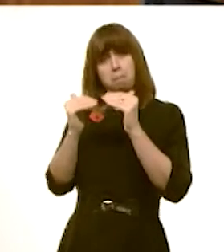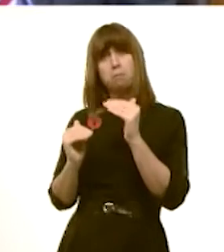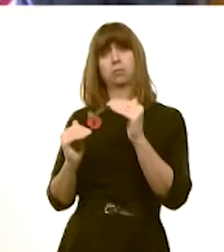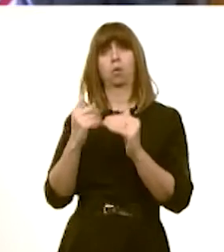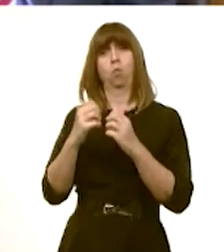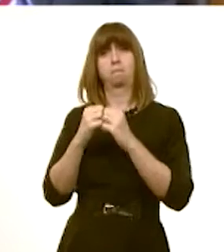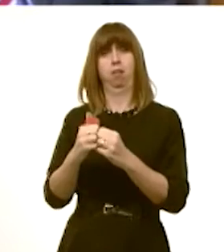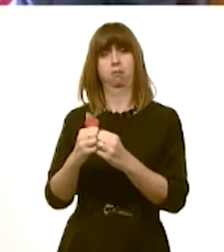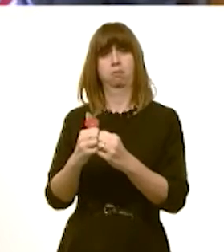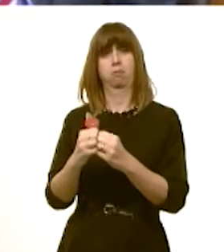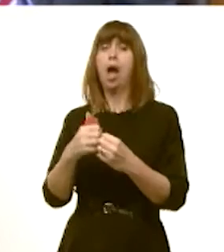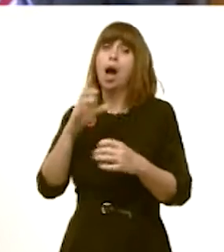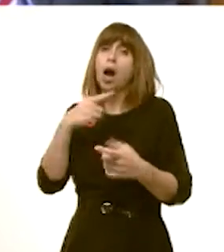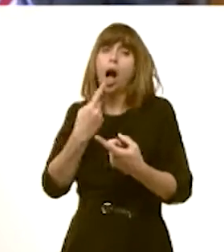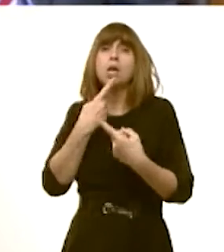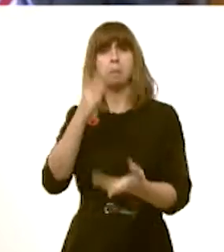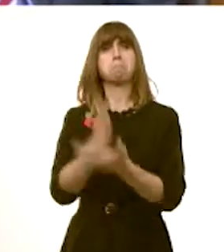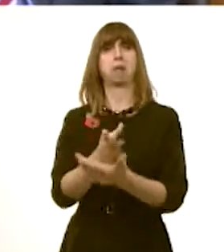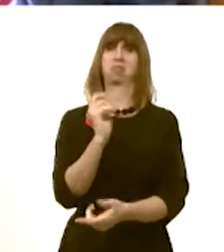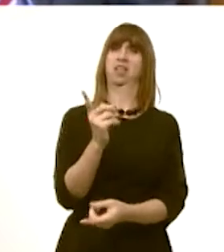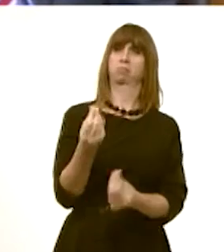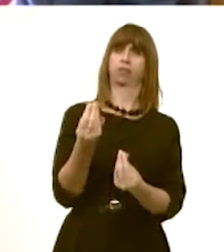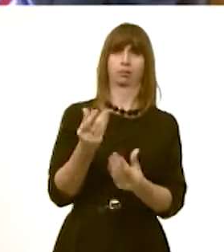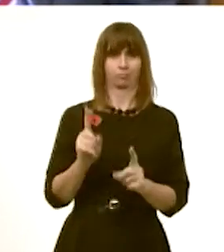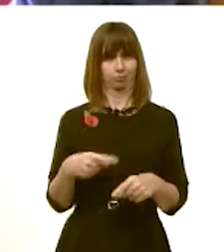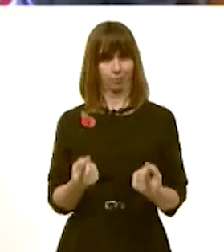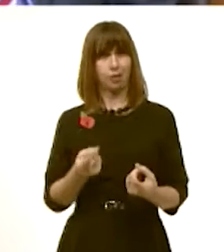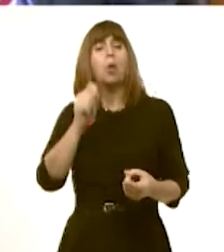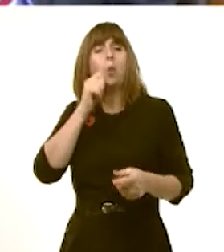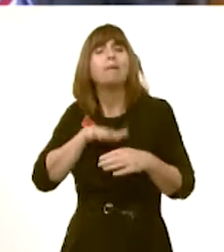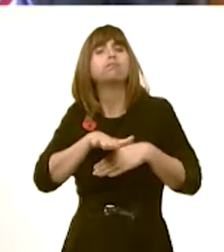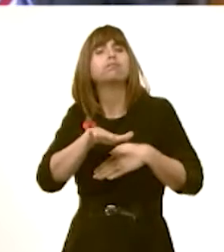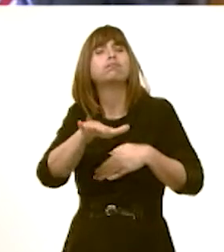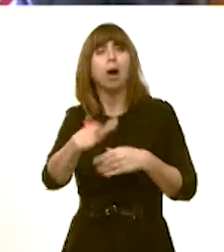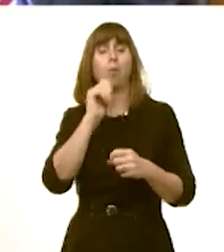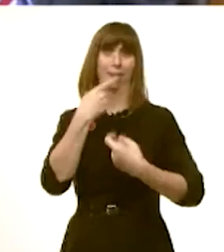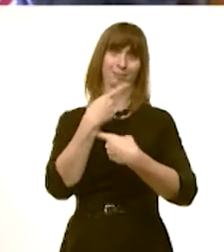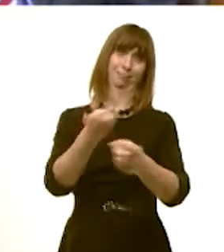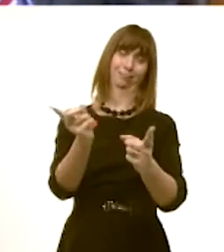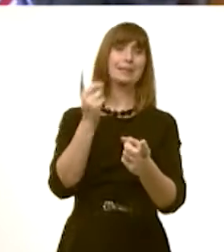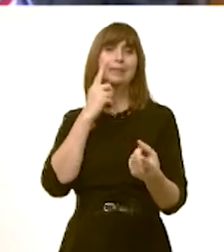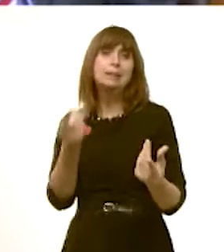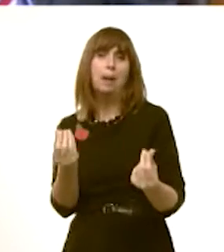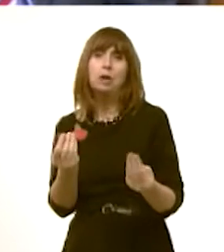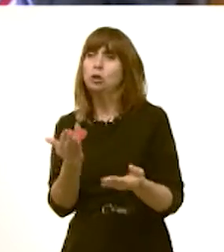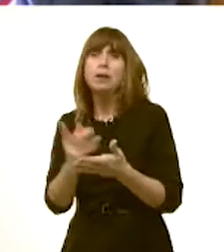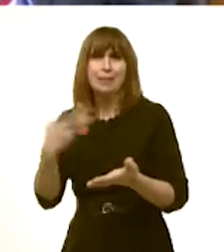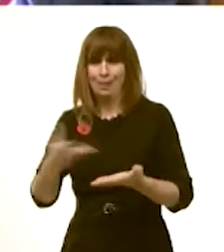Actually putting a figure to it at this stageóitíll become obvious in time to come, of course it will, because people will see what the figure is, but to actually say to any potential